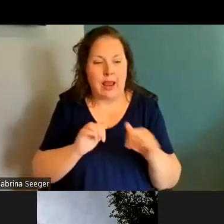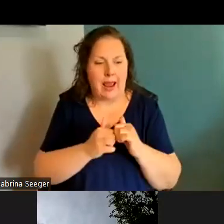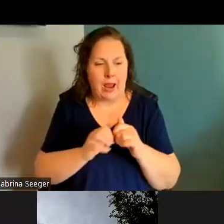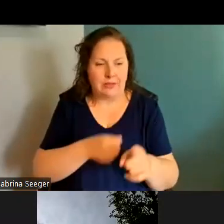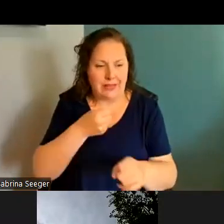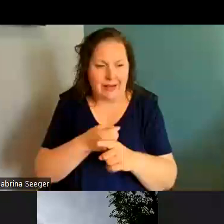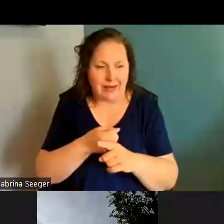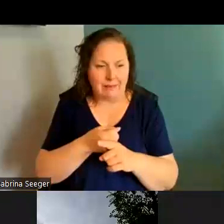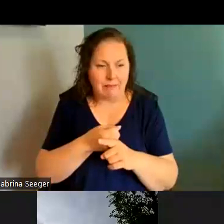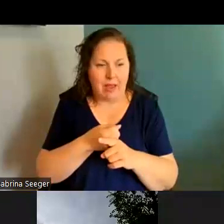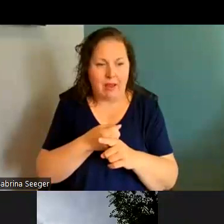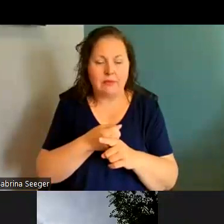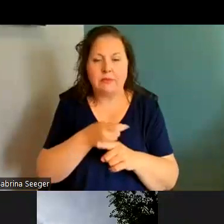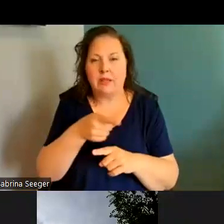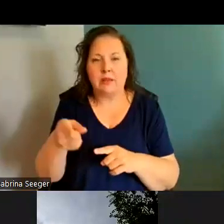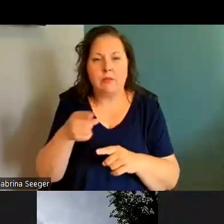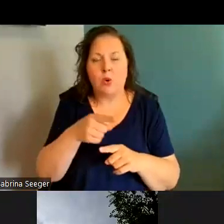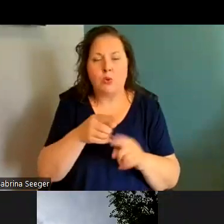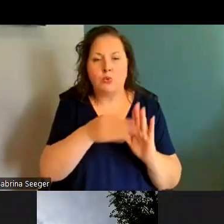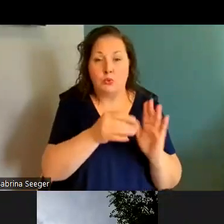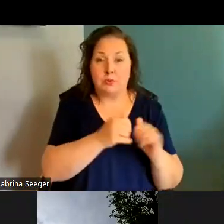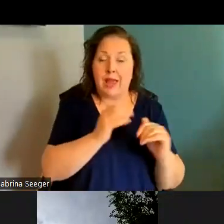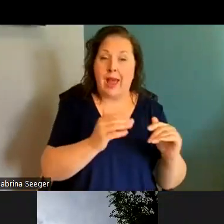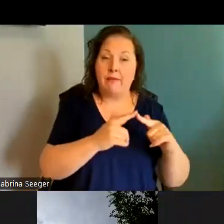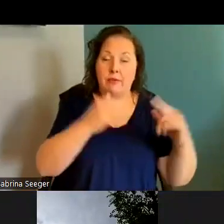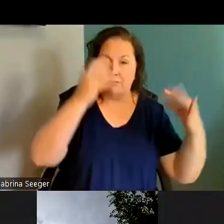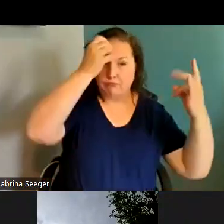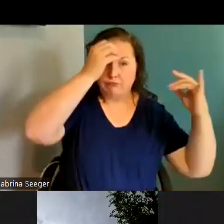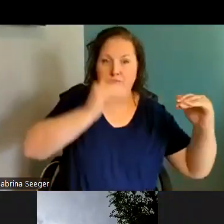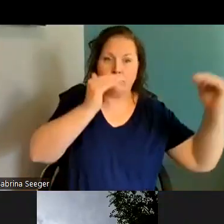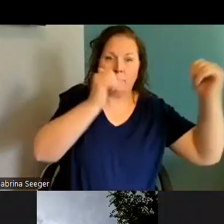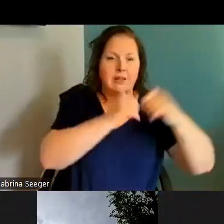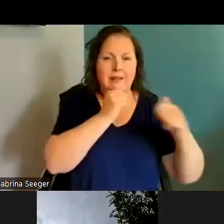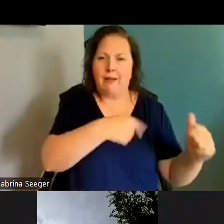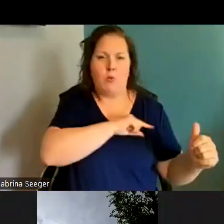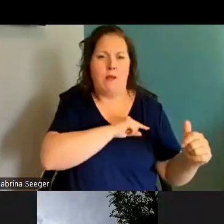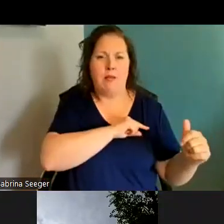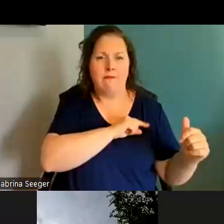students with higher cognition that currently wouldn't qualify in Vermont but who are clearly